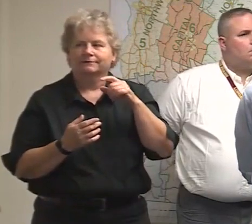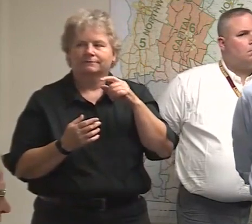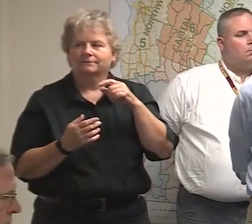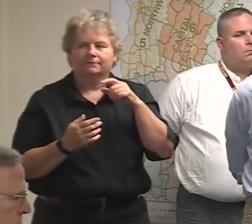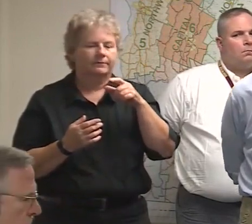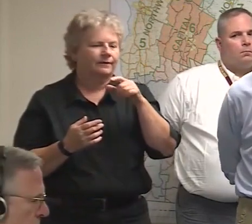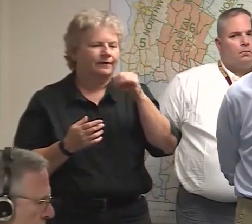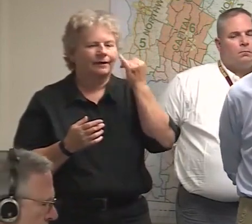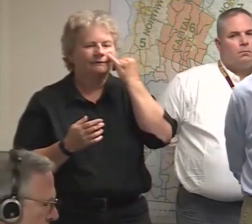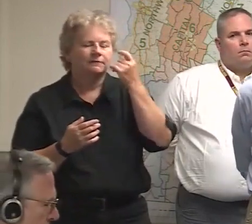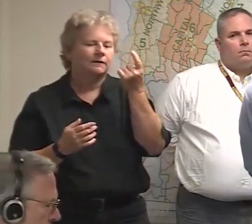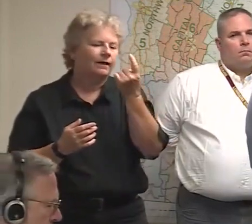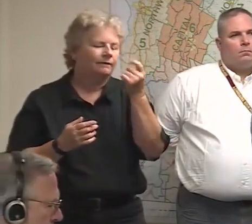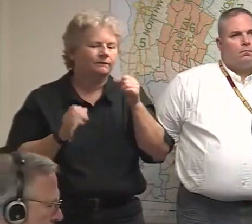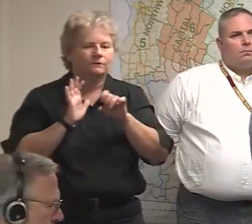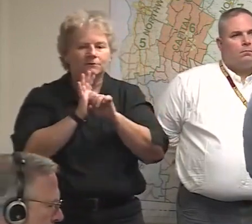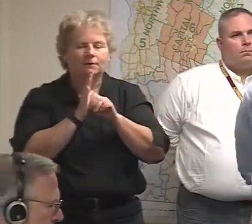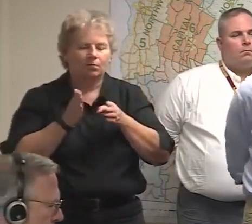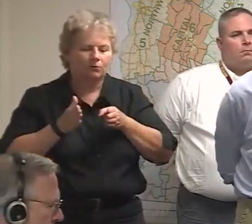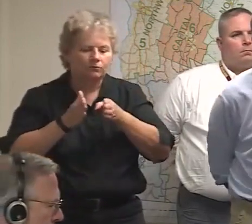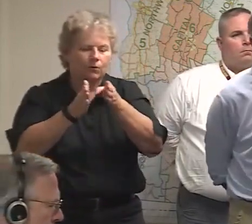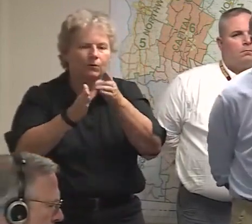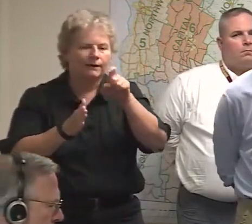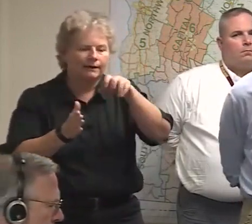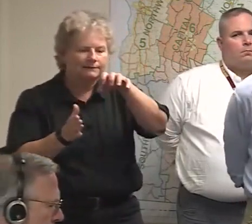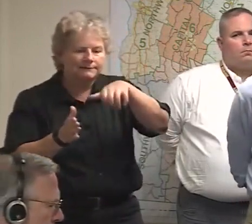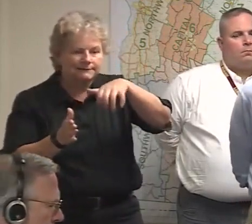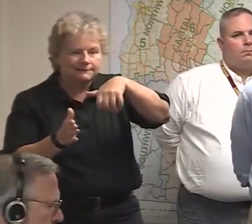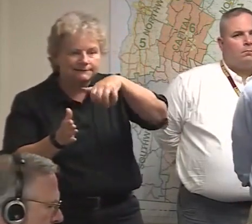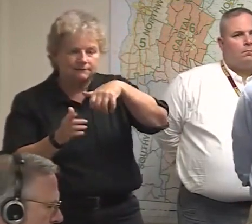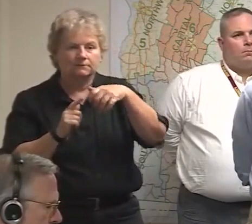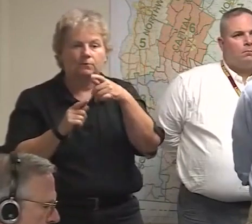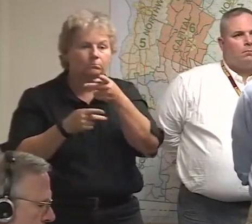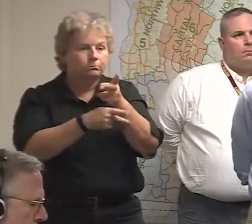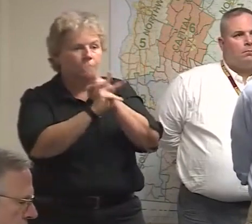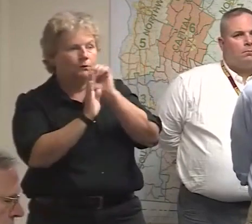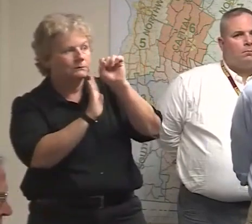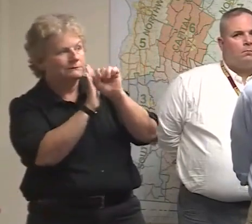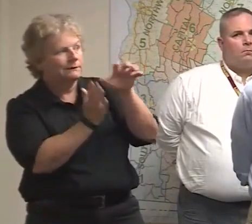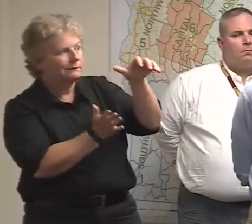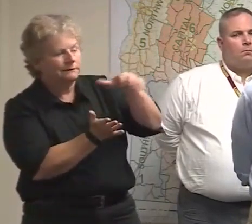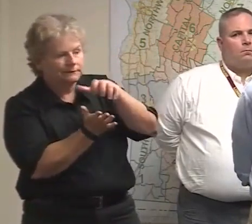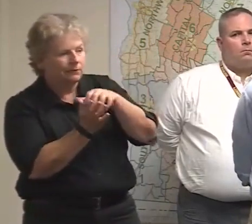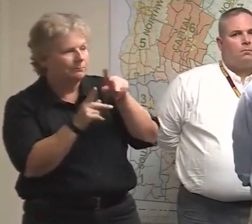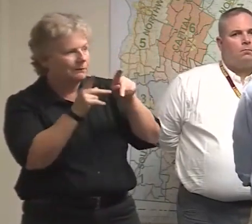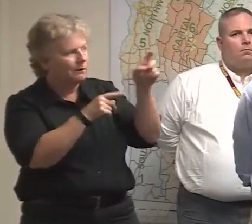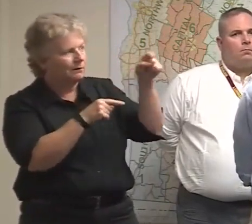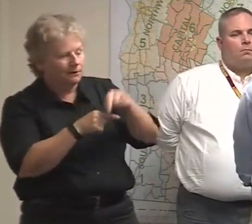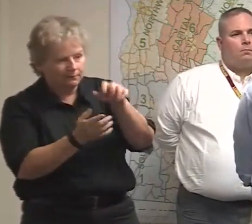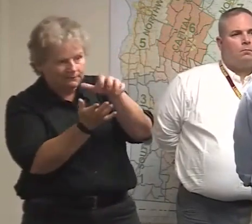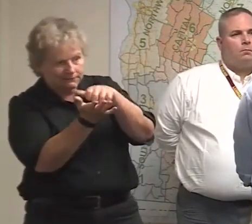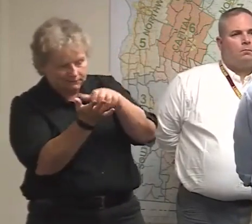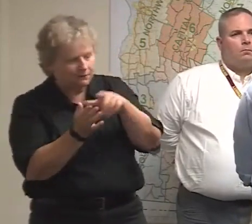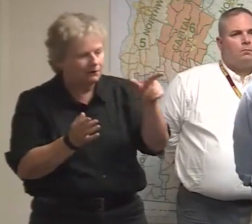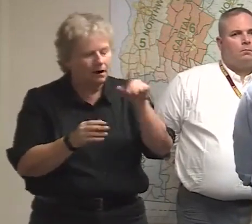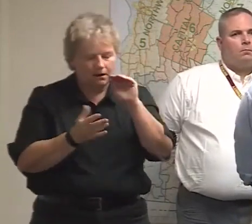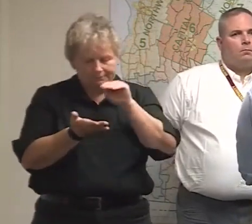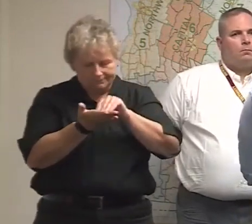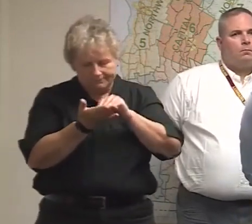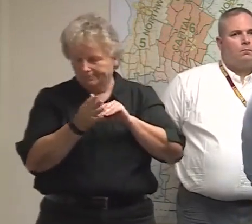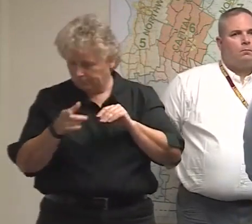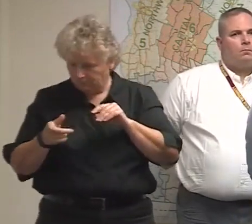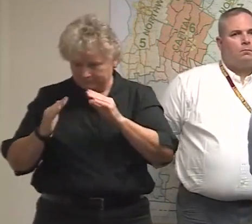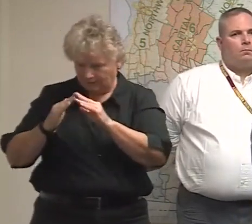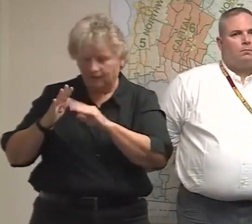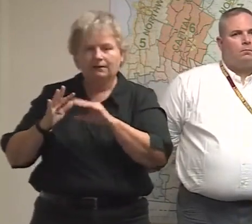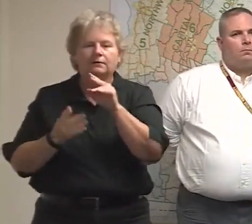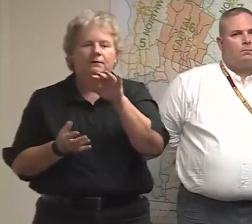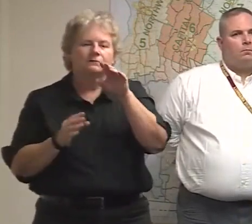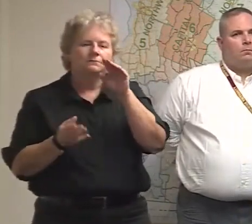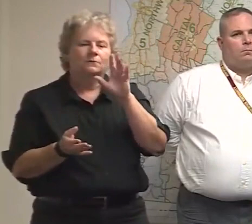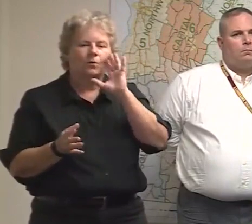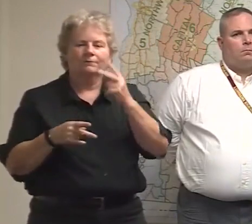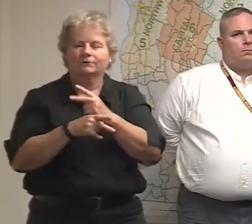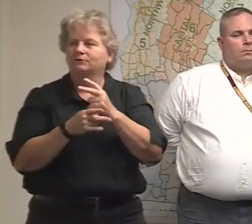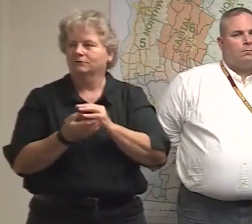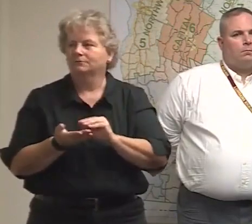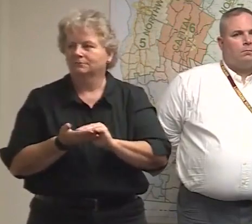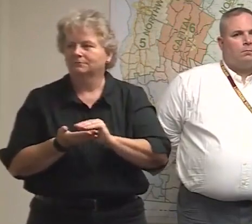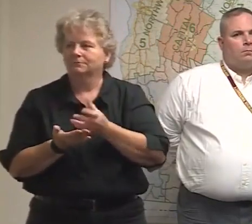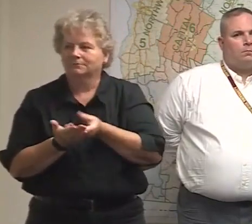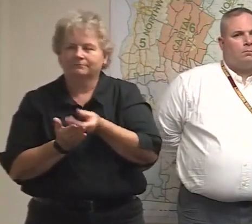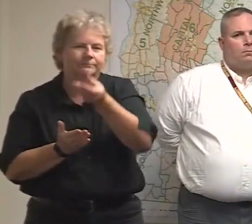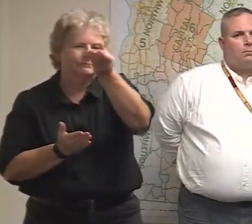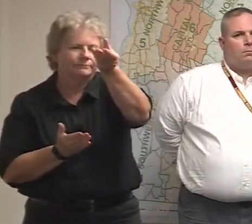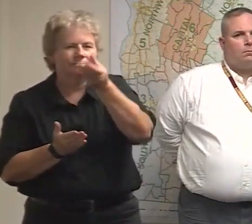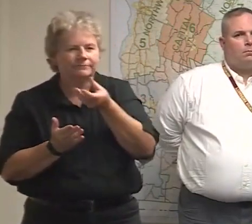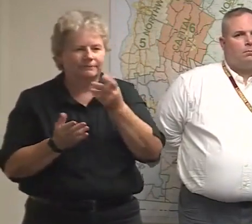BUT OUR SYSTEM, OUR STATE, ROADS, EVERYTHING I’VE SPOKEN ABOUT, NATIONAL HIGHWAY SYSTEM, ALL THE VERMONT ROUTE NUMBERS, US ROUTE NUMBERS AND THE INTERSTATES ARE ALL FUNDED BY